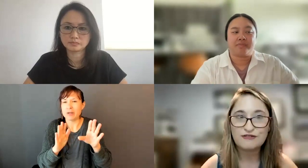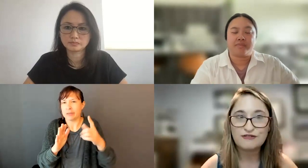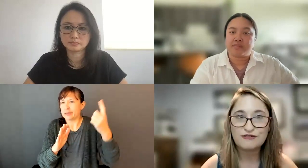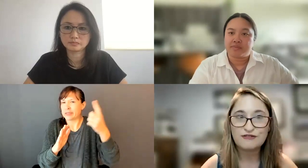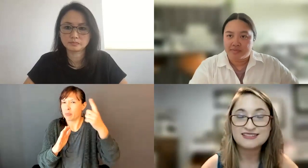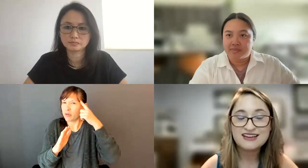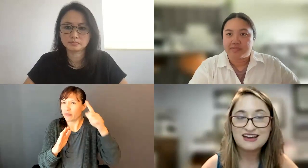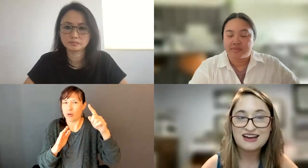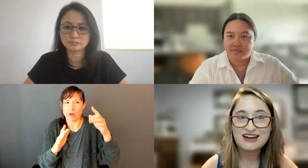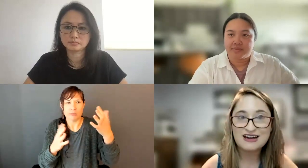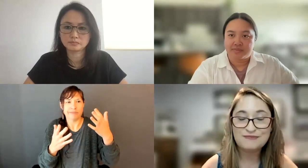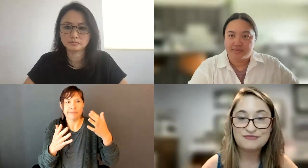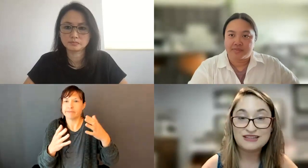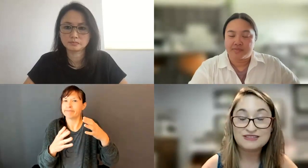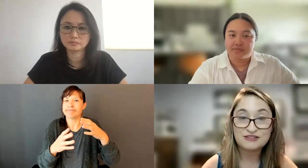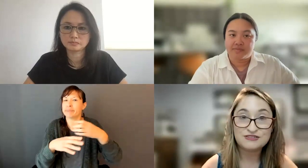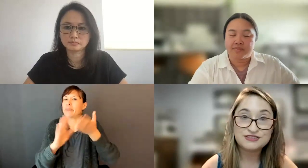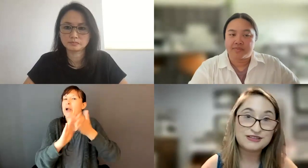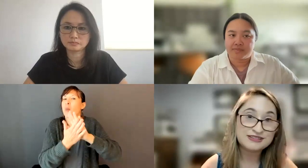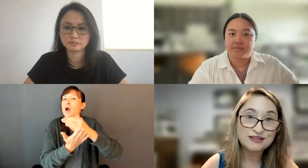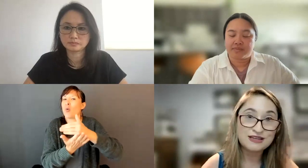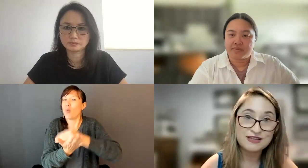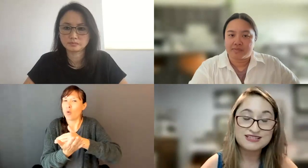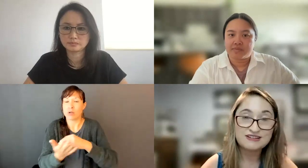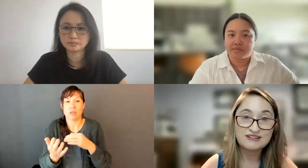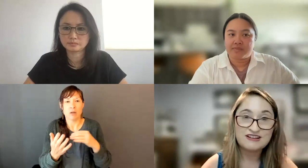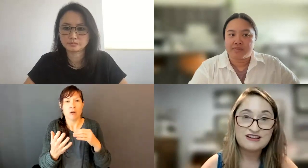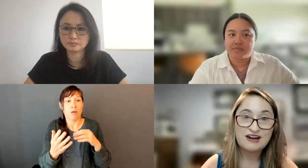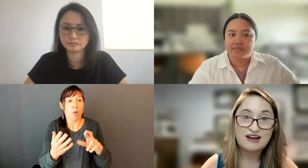or if you have these concerns. So that's a really big deal.